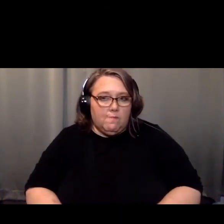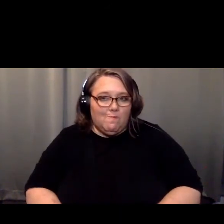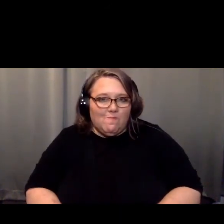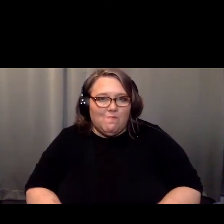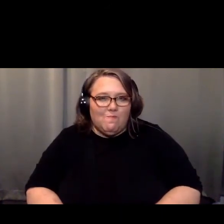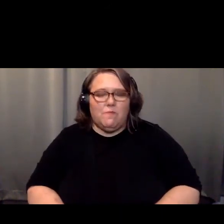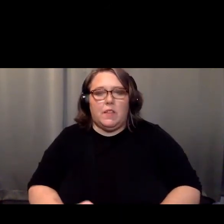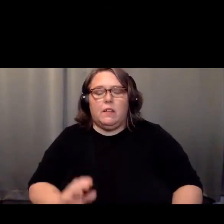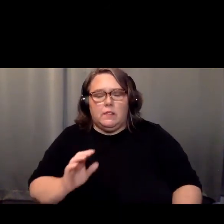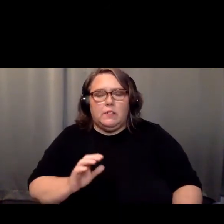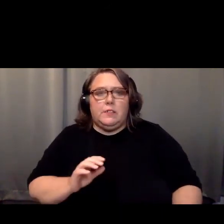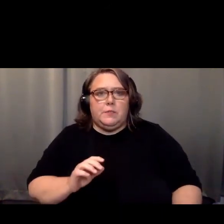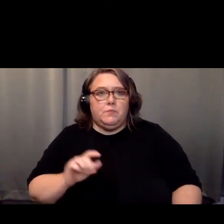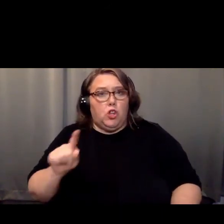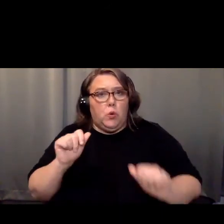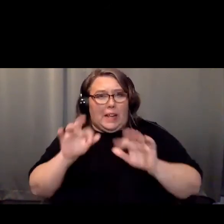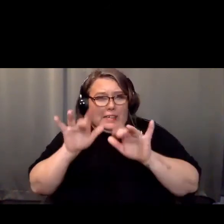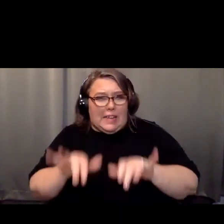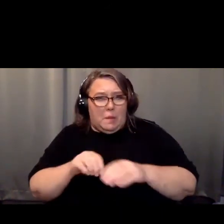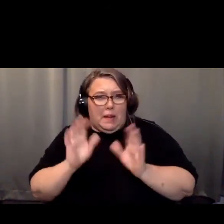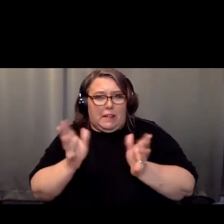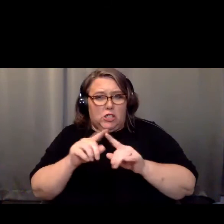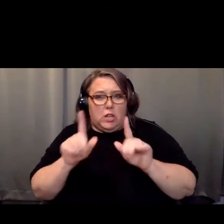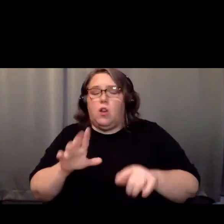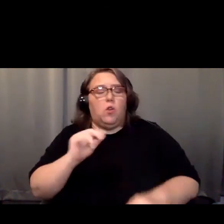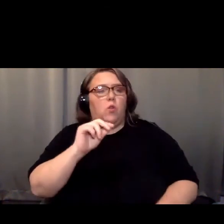You could also type it the chat. [Student] No question.